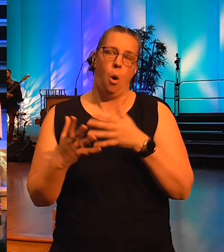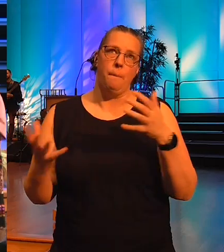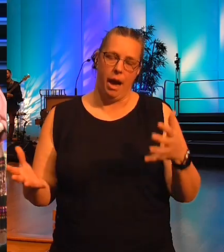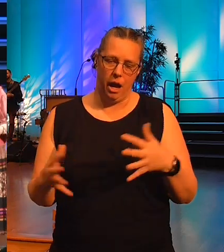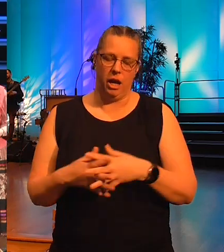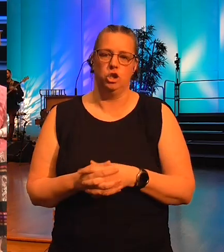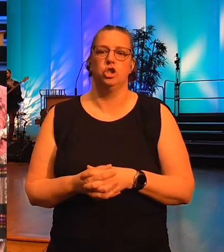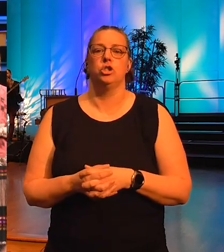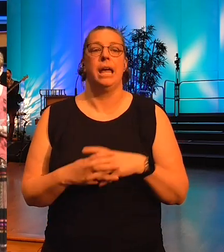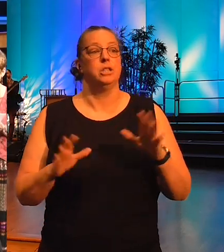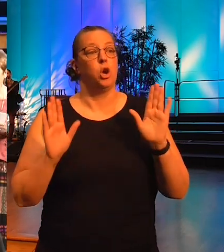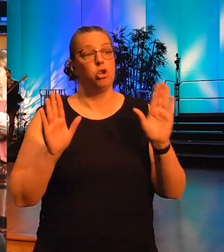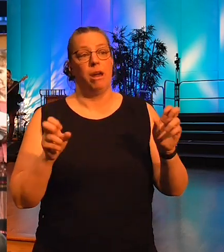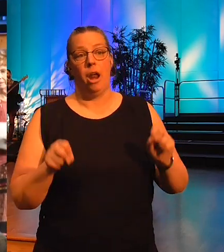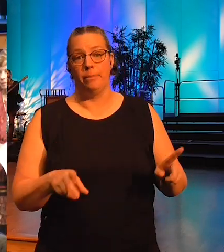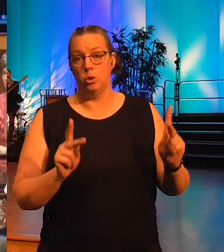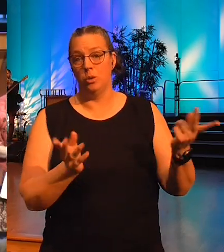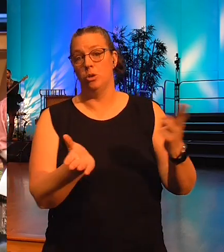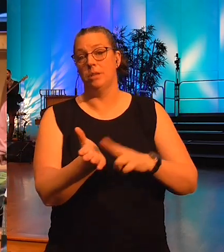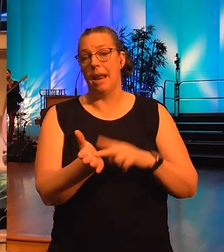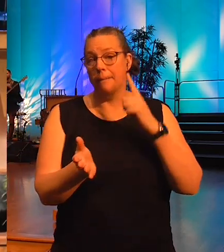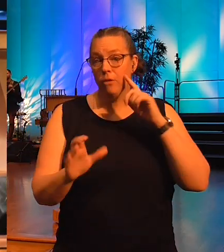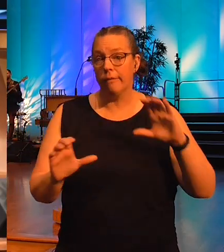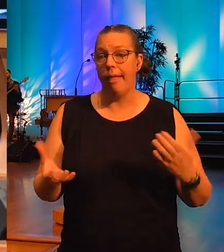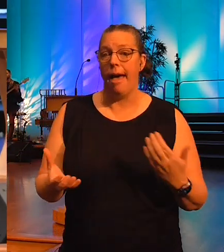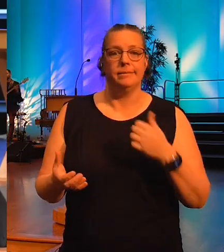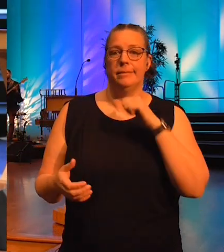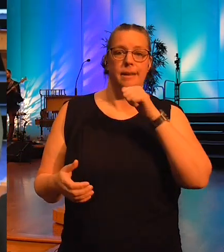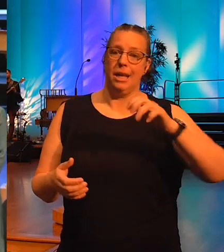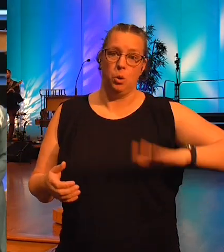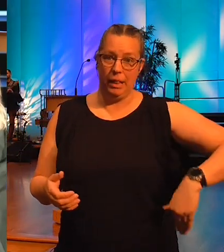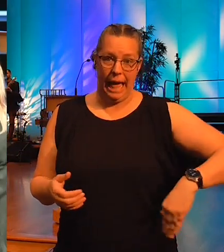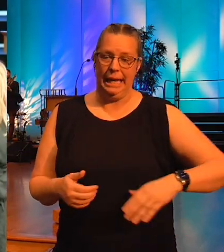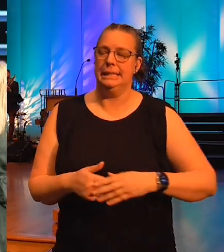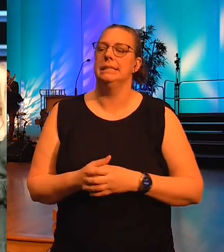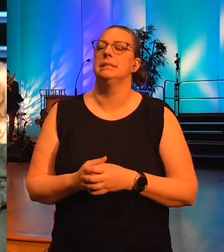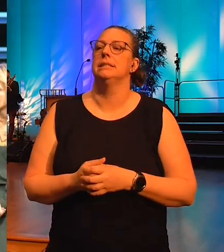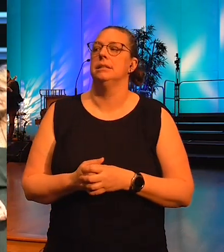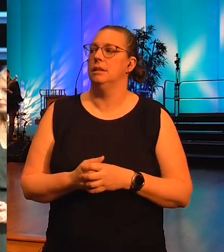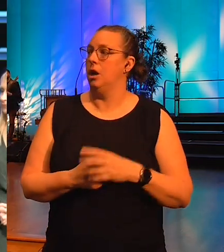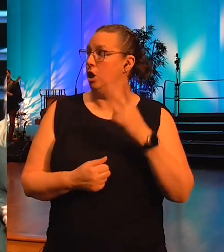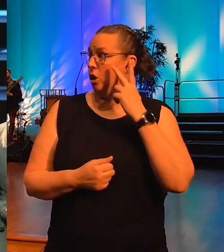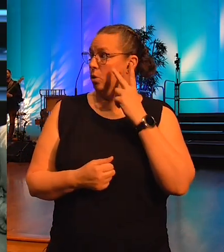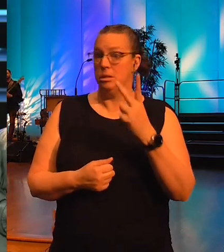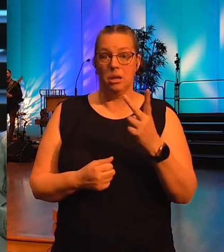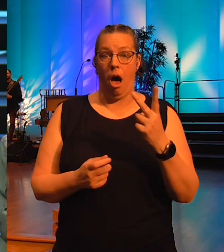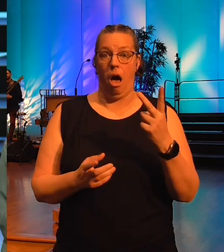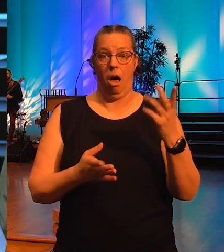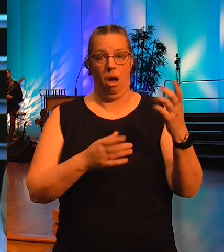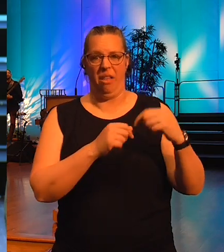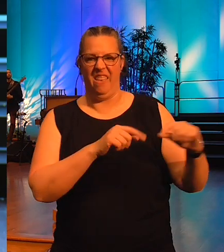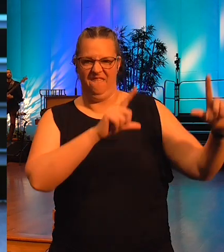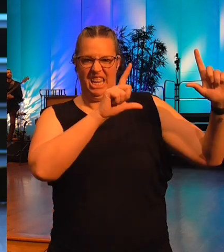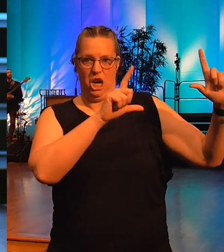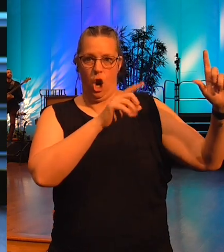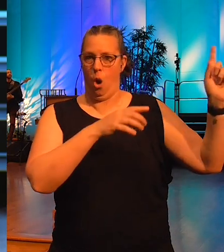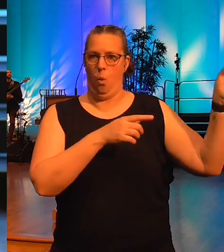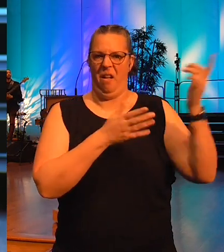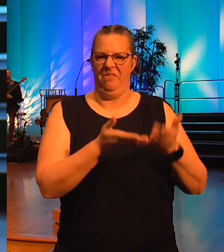uh again it's a great opportunity to sign up for a class it's not too late for Rond with God you saw in the video announcements great stuff coming up and uh the spirituals